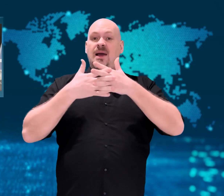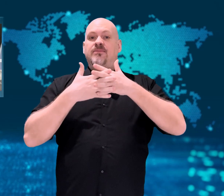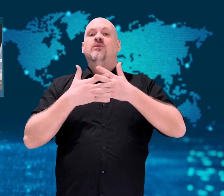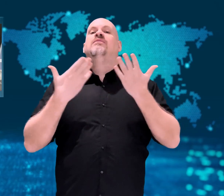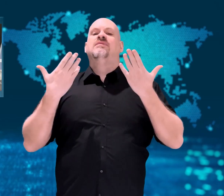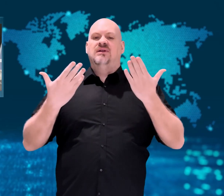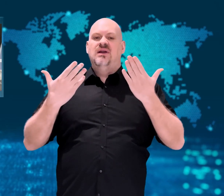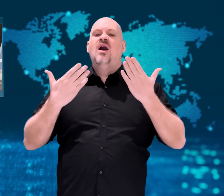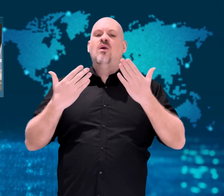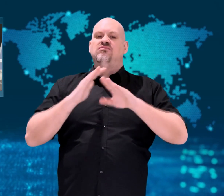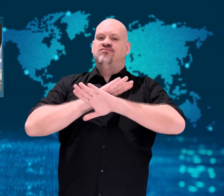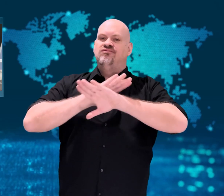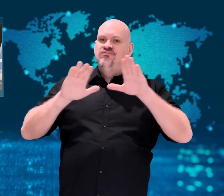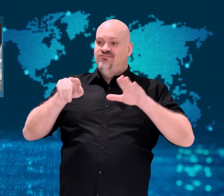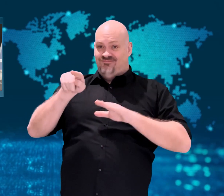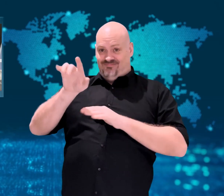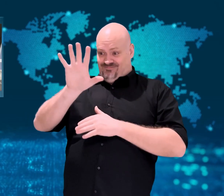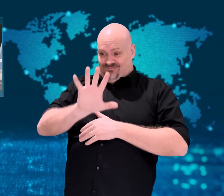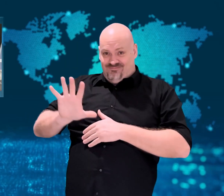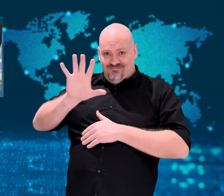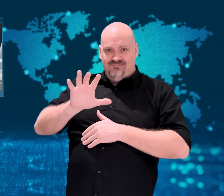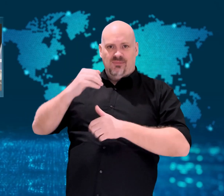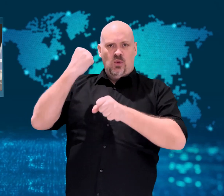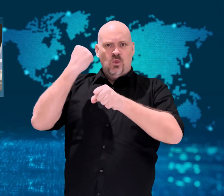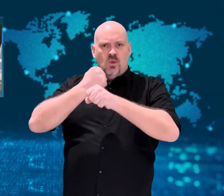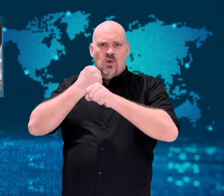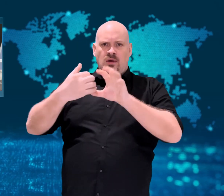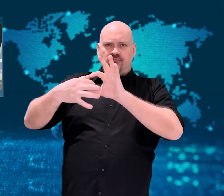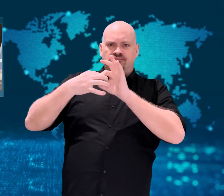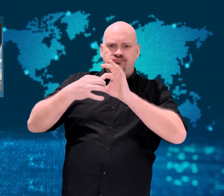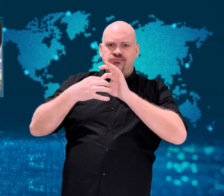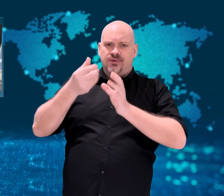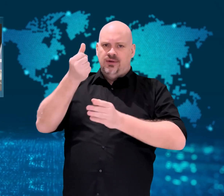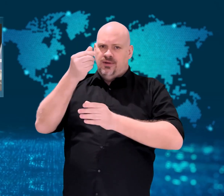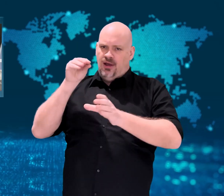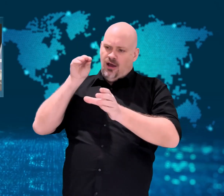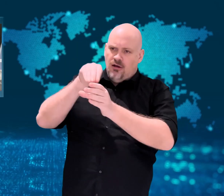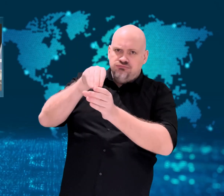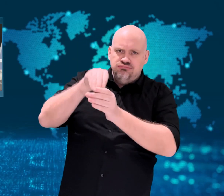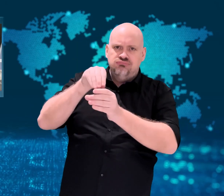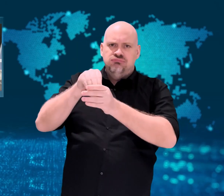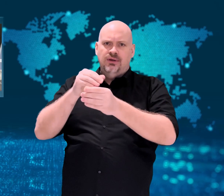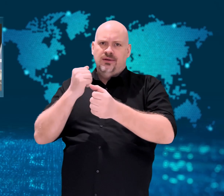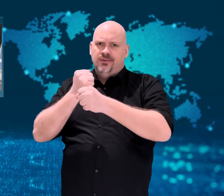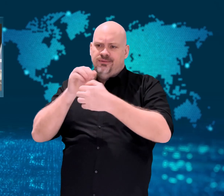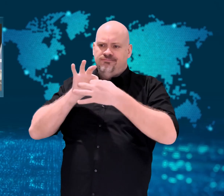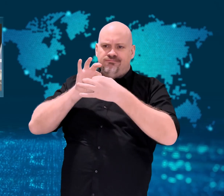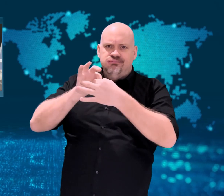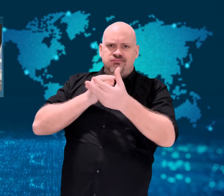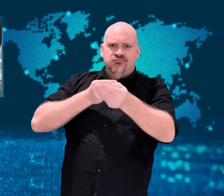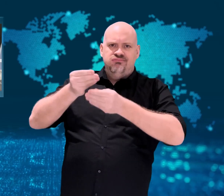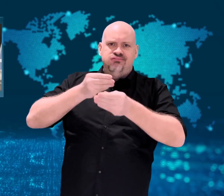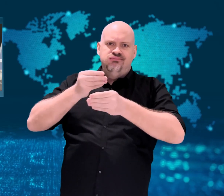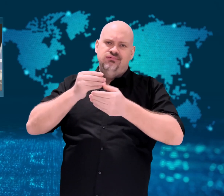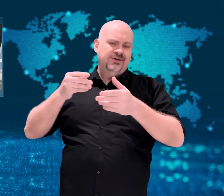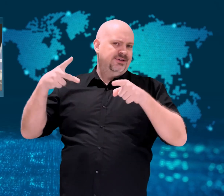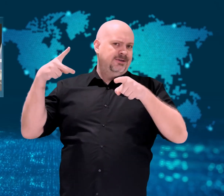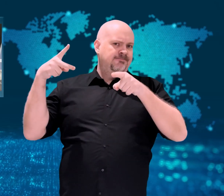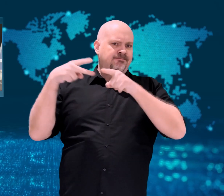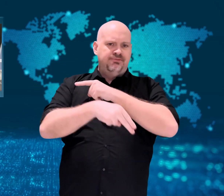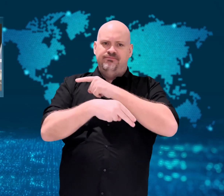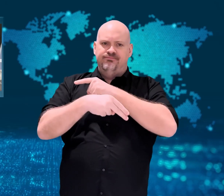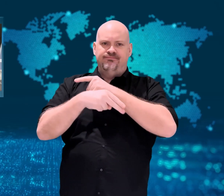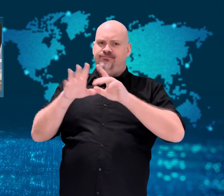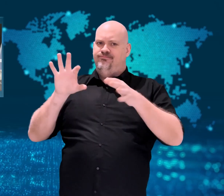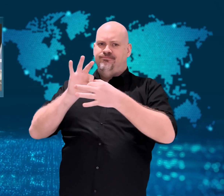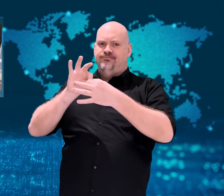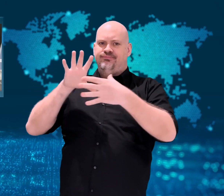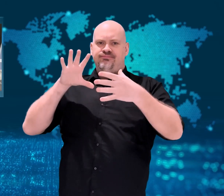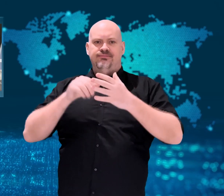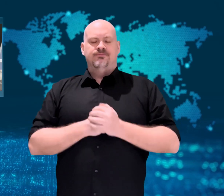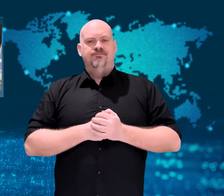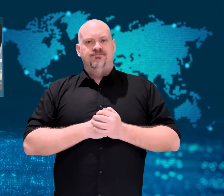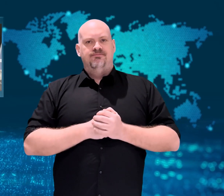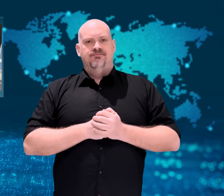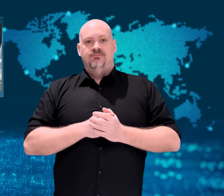the US is prohibiting investments and trade with the rebel regions.